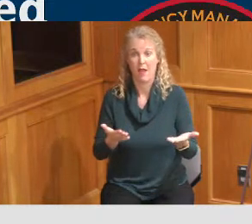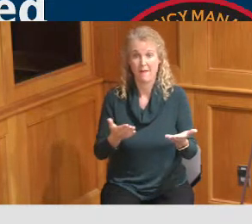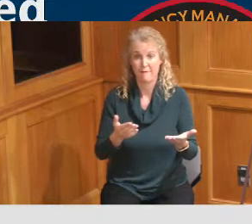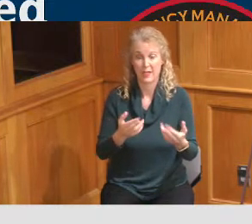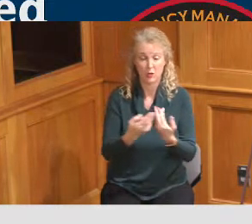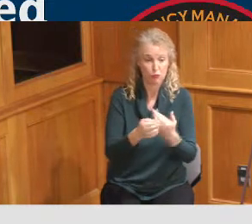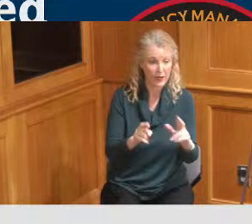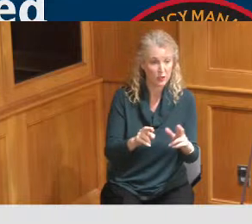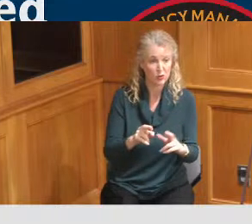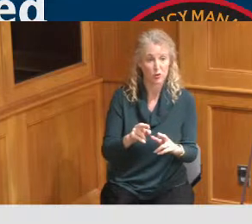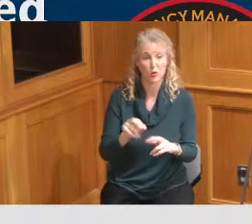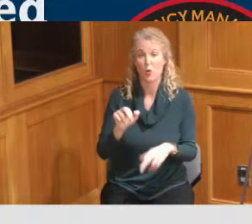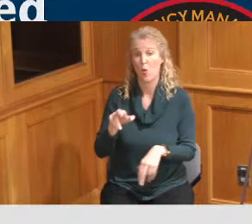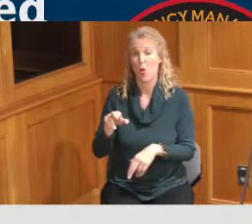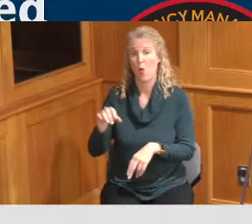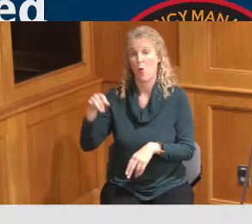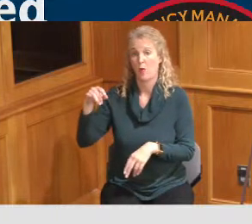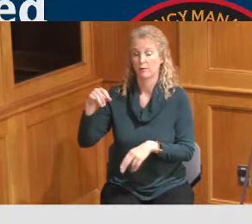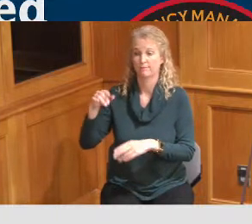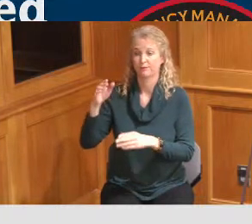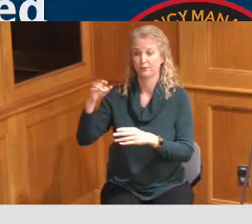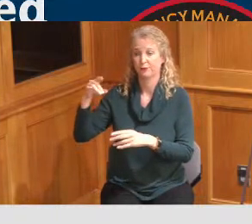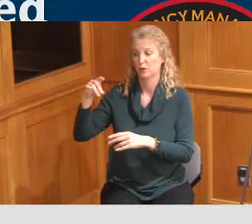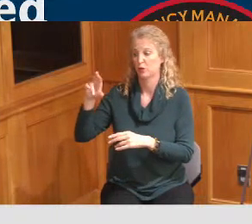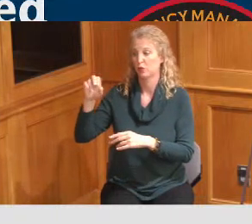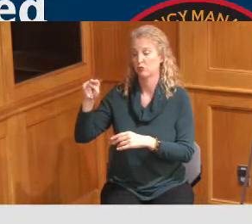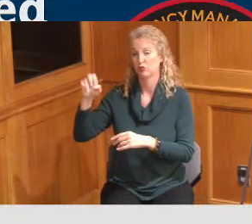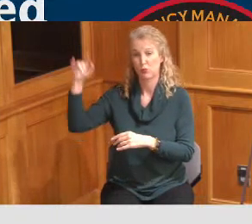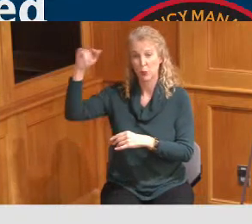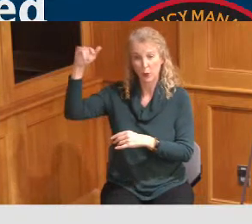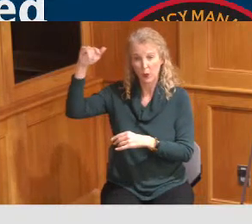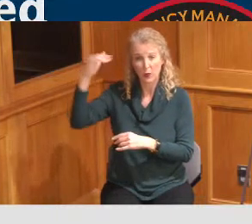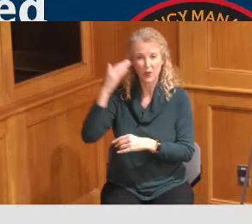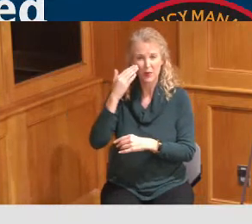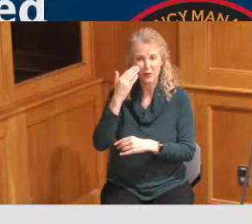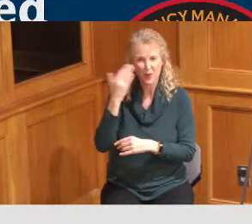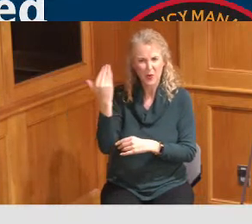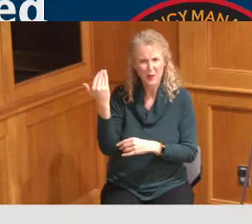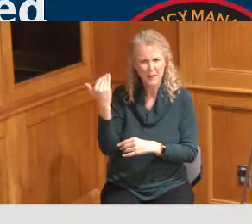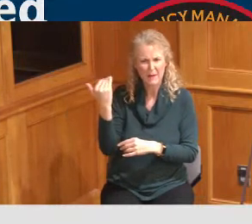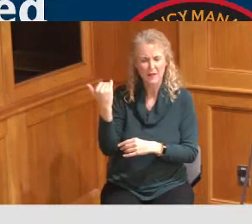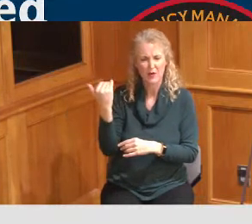that they can use they use them a lot when we had the missing endangered adult up in U around